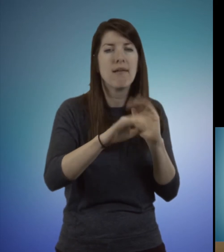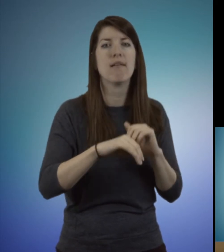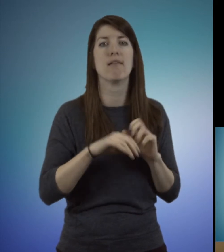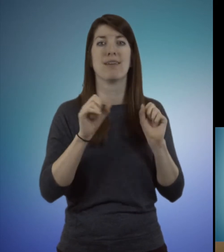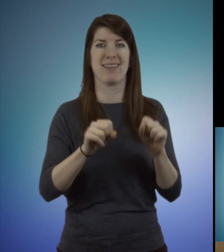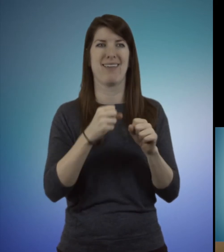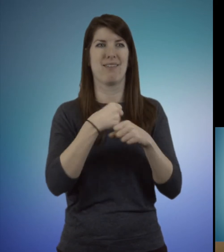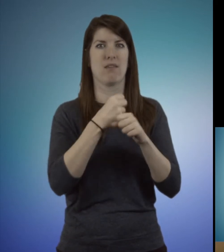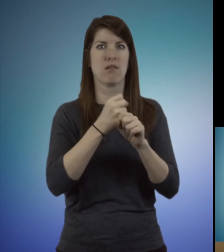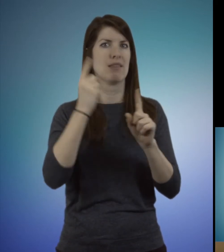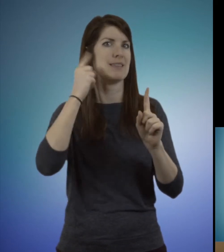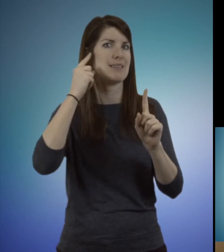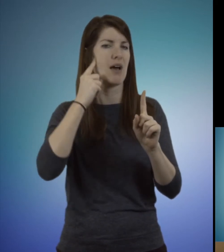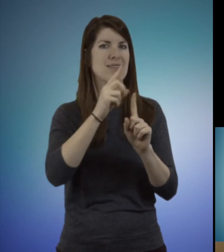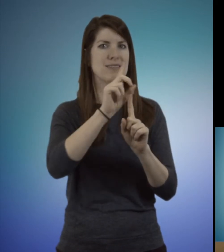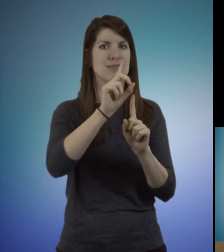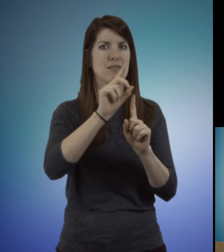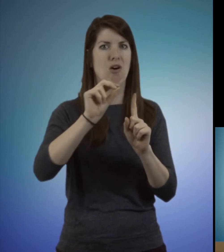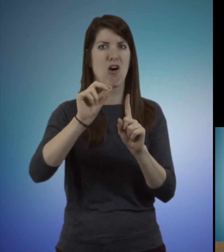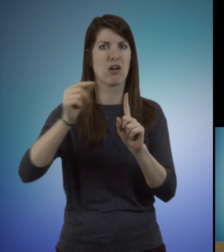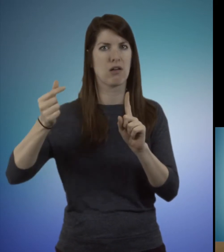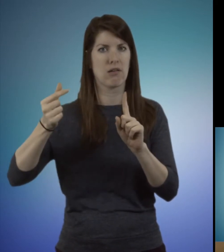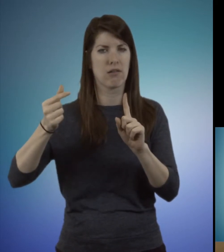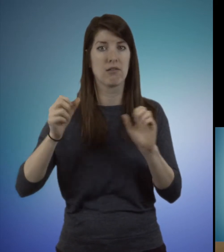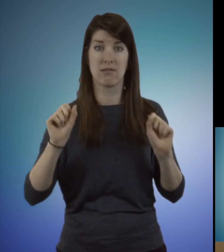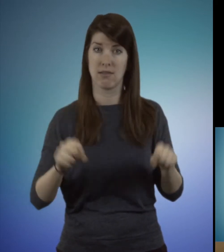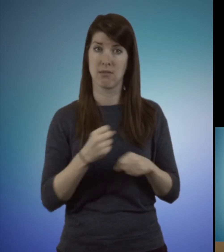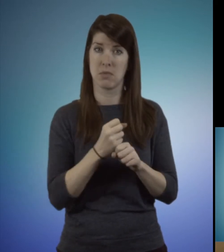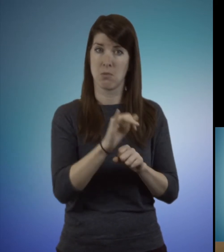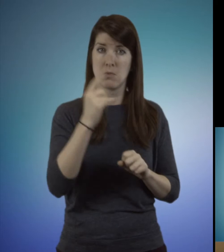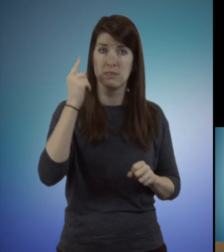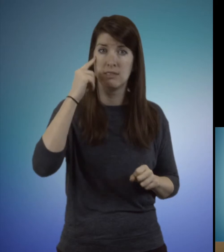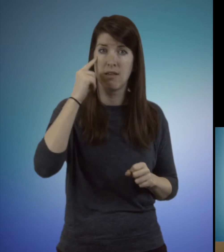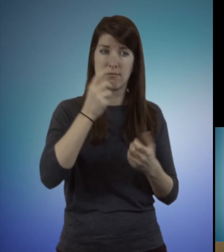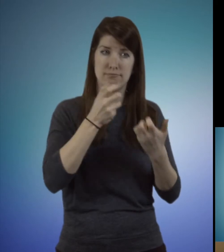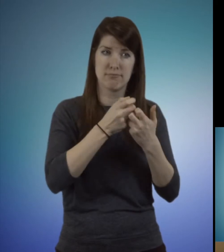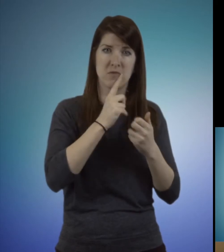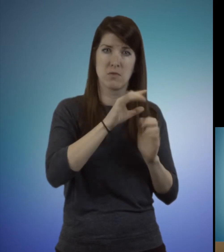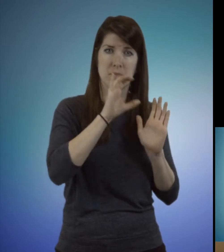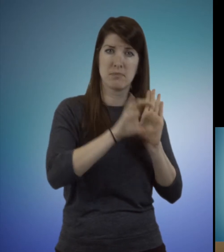Simply, articulation means can the child produce those sounds specific for spoken English?